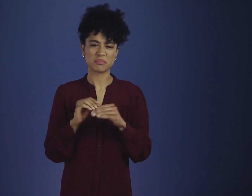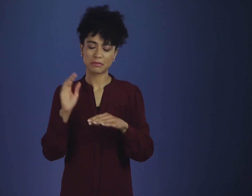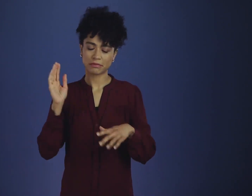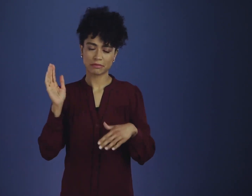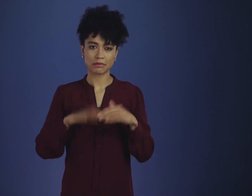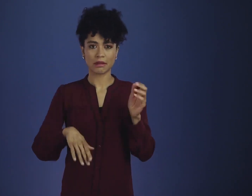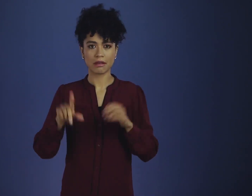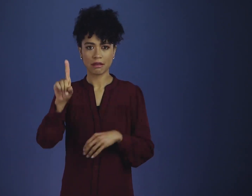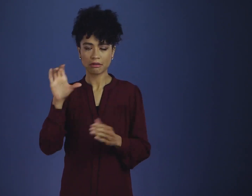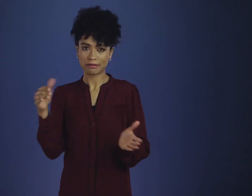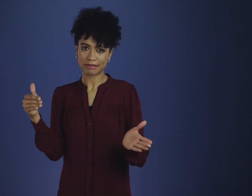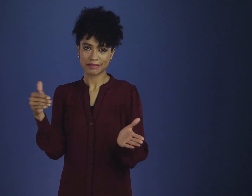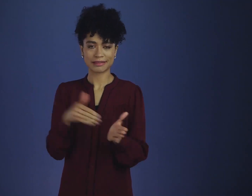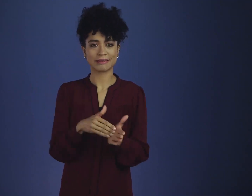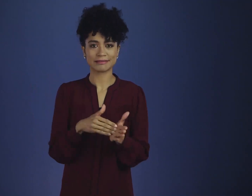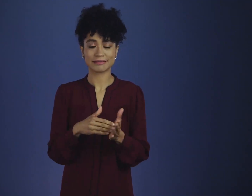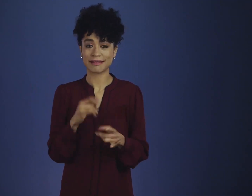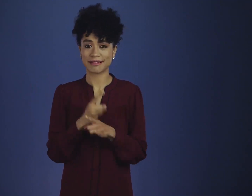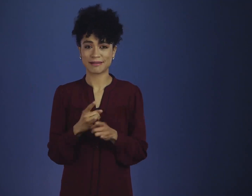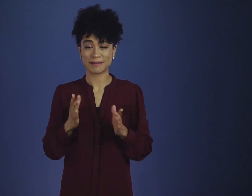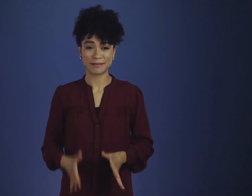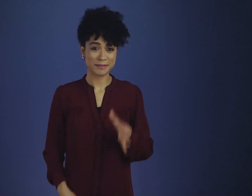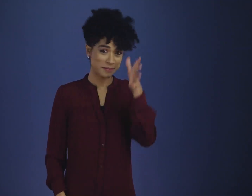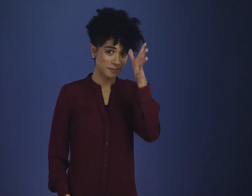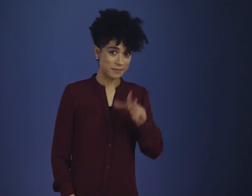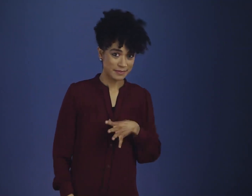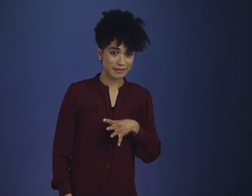of more than 100,000* alcoholic men and women